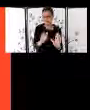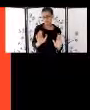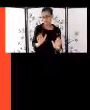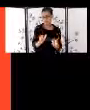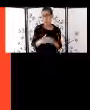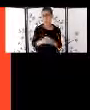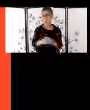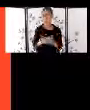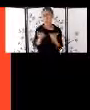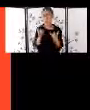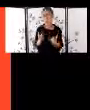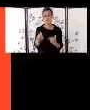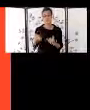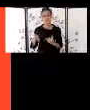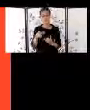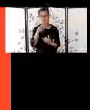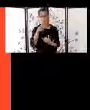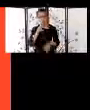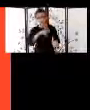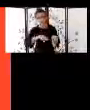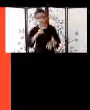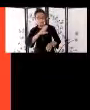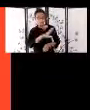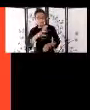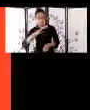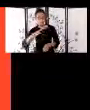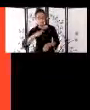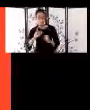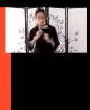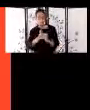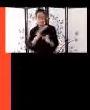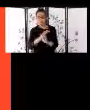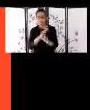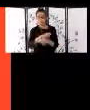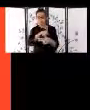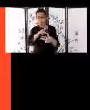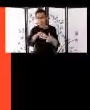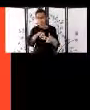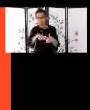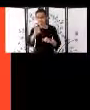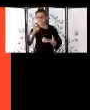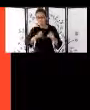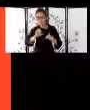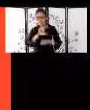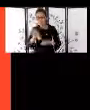using this matrix. Say ‘Artist A’ creates work or programming